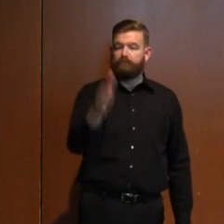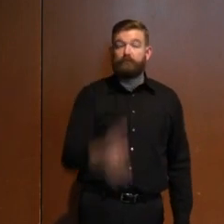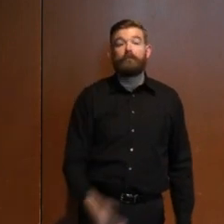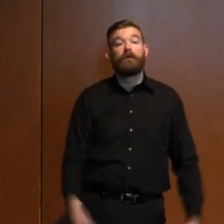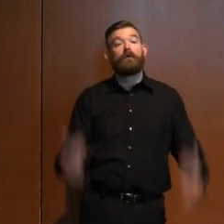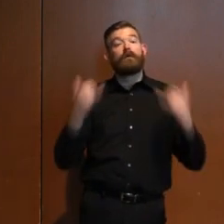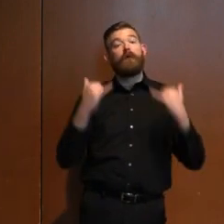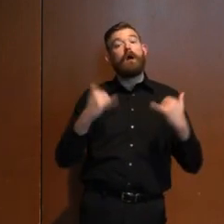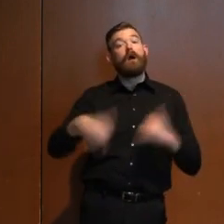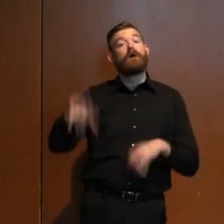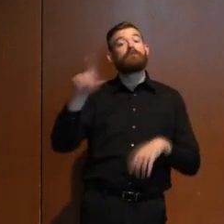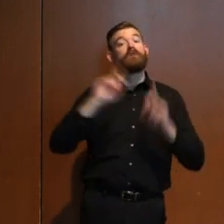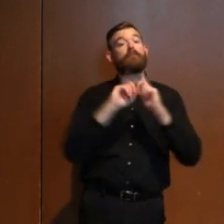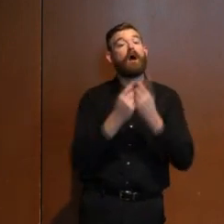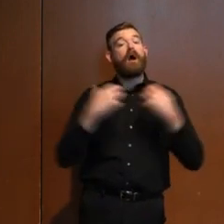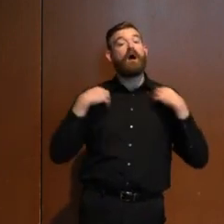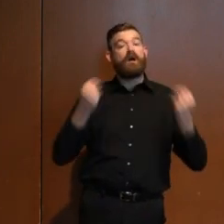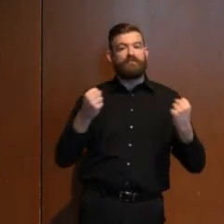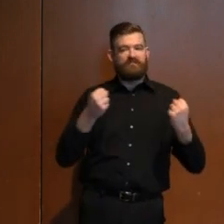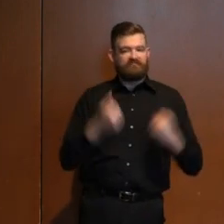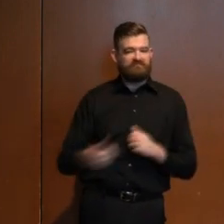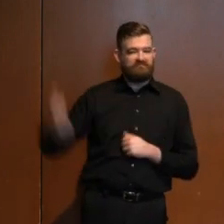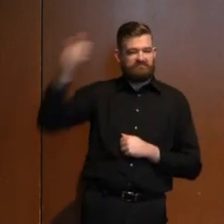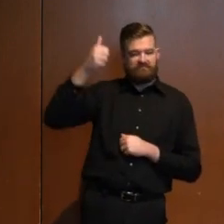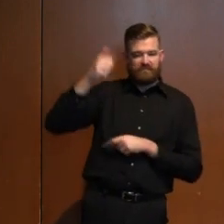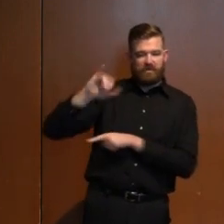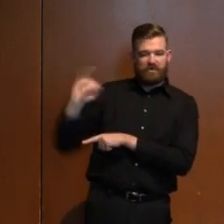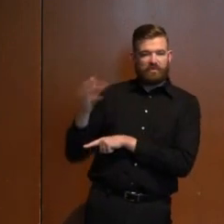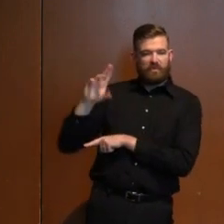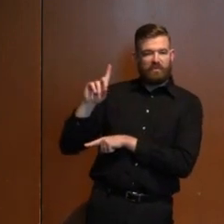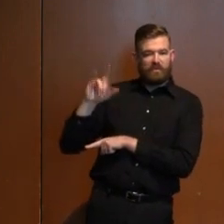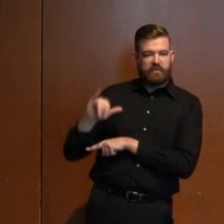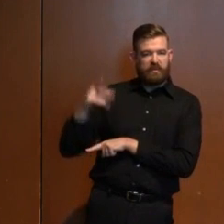STRONGER THAN EVER BEFORE. PLEASE WITH THAT HELP ME